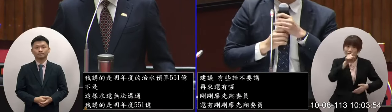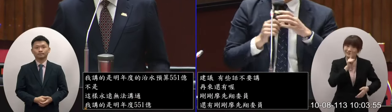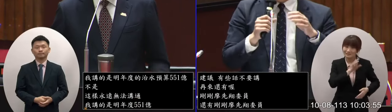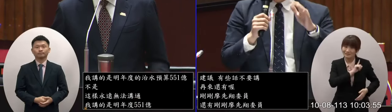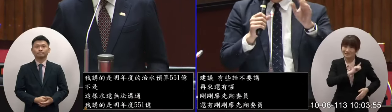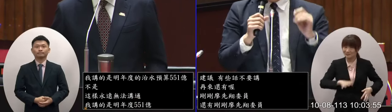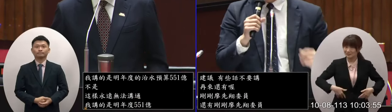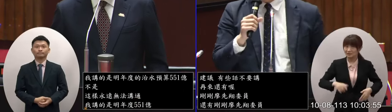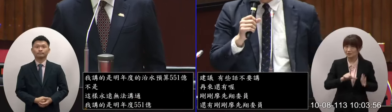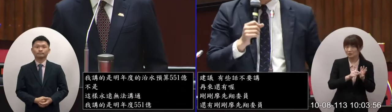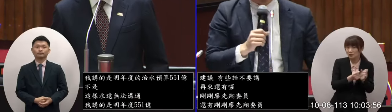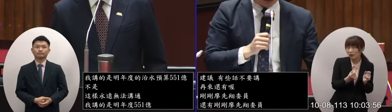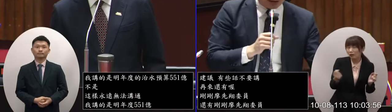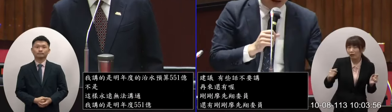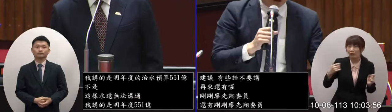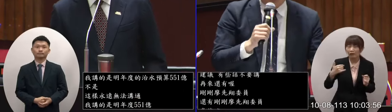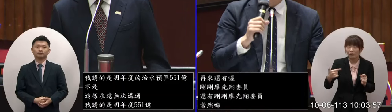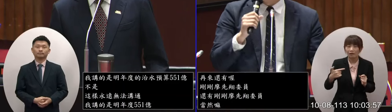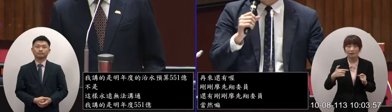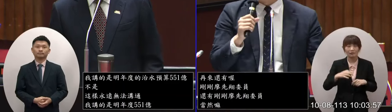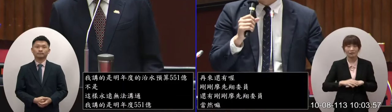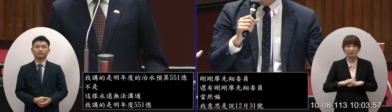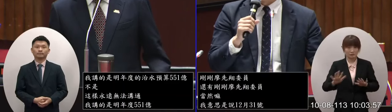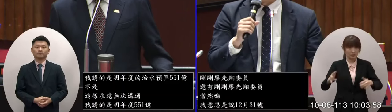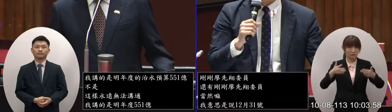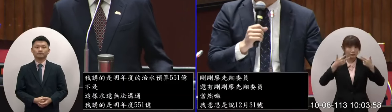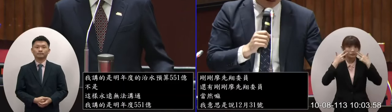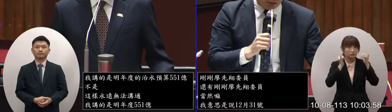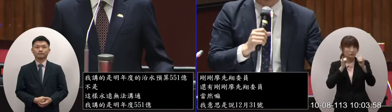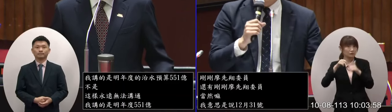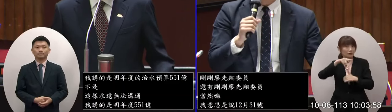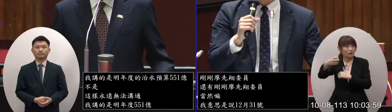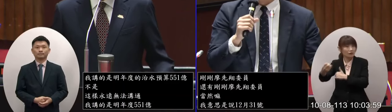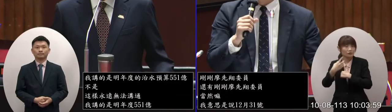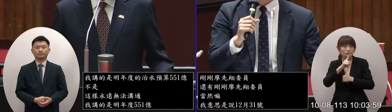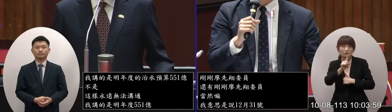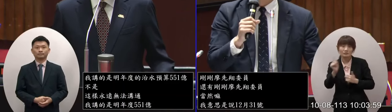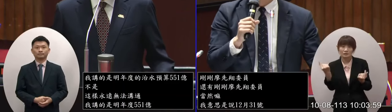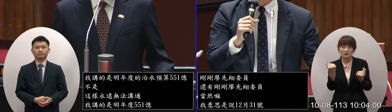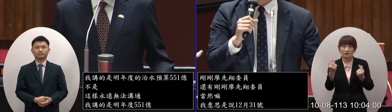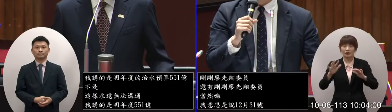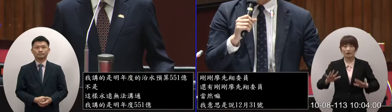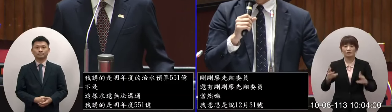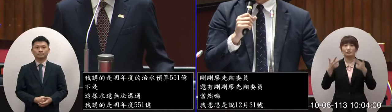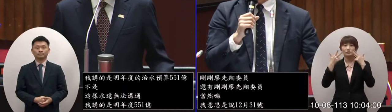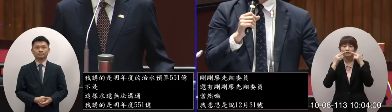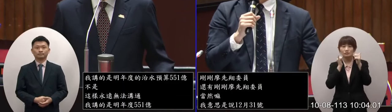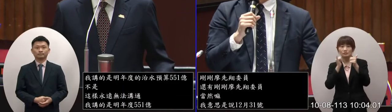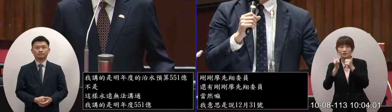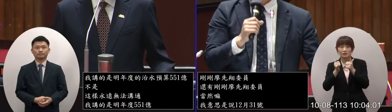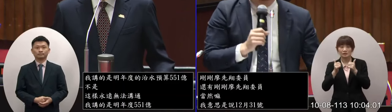by saying this. You know, many aboriginal friends told me that it seems that aboriginal people are blocking the water control budget